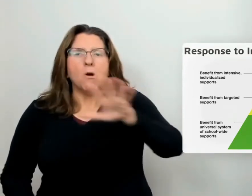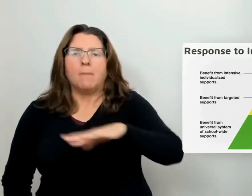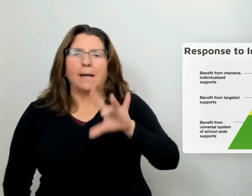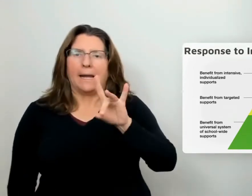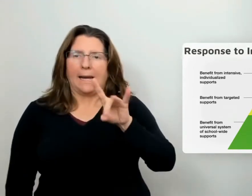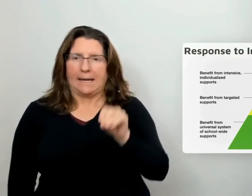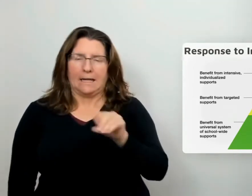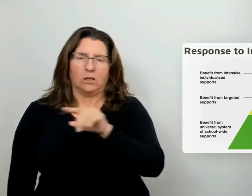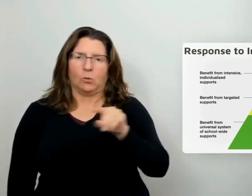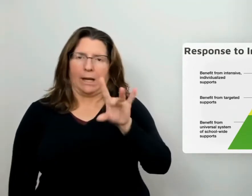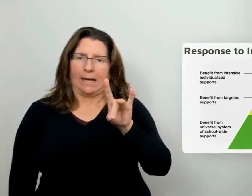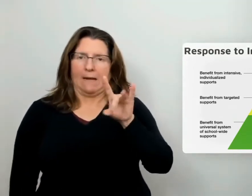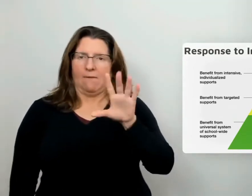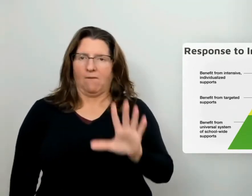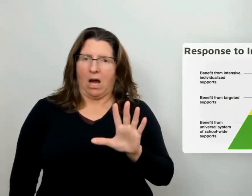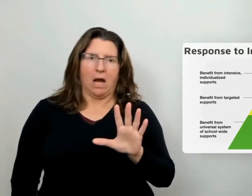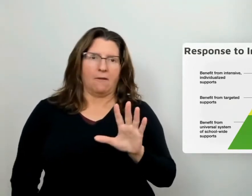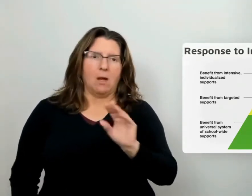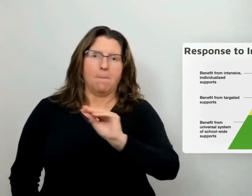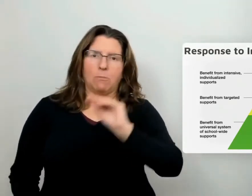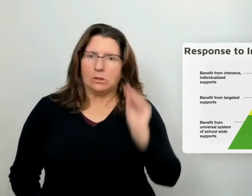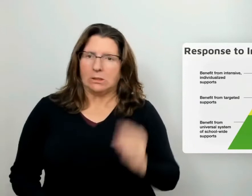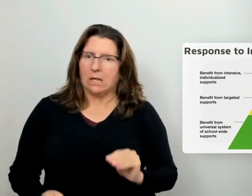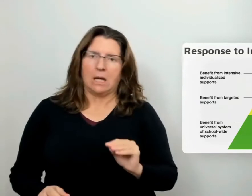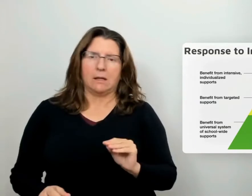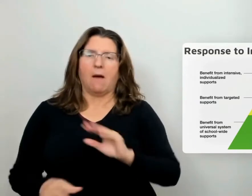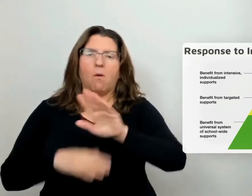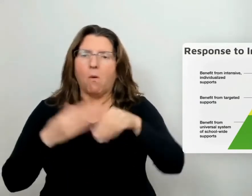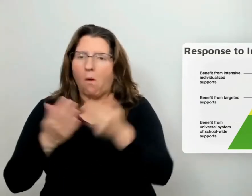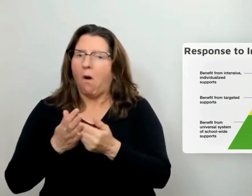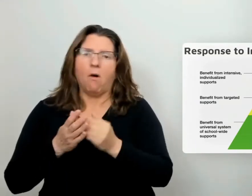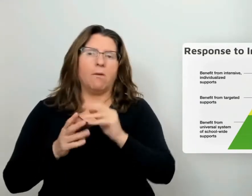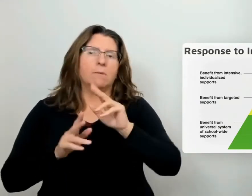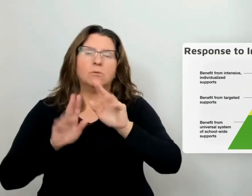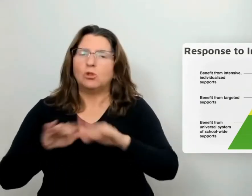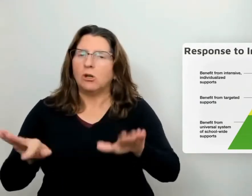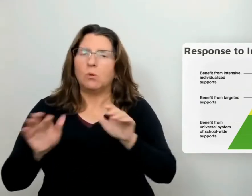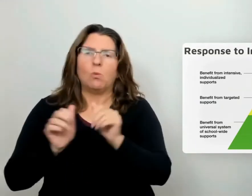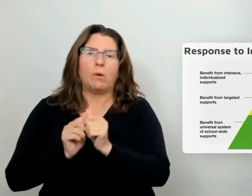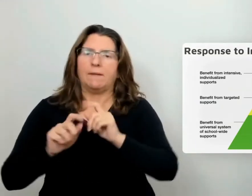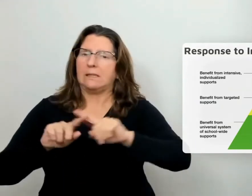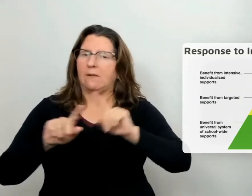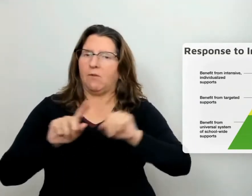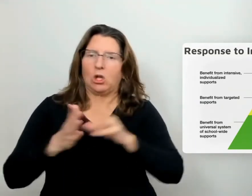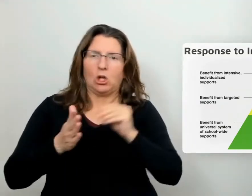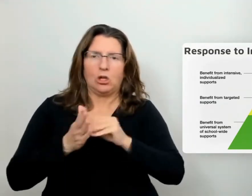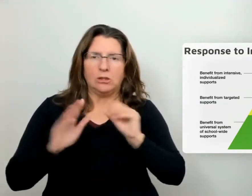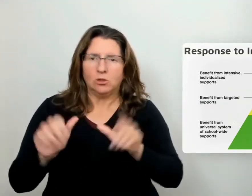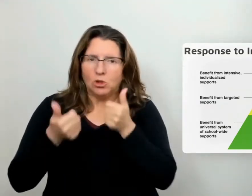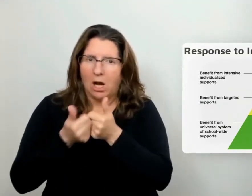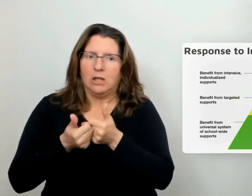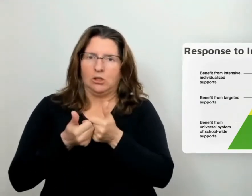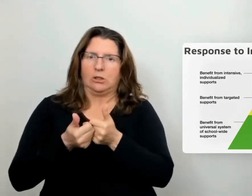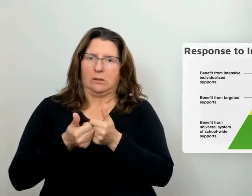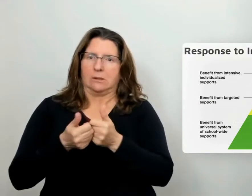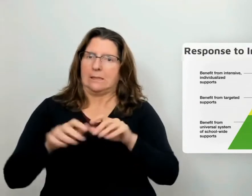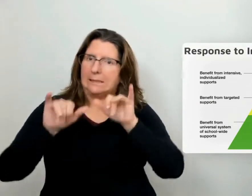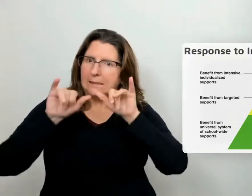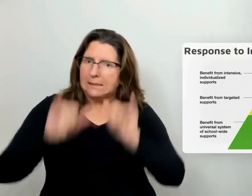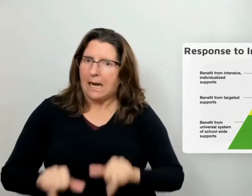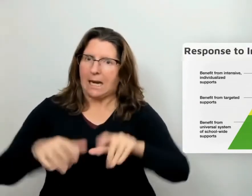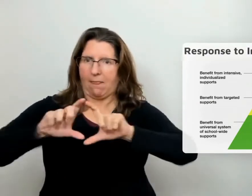Between 80 to 85 percent of students with learning challenges benefit from these supports.